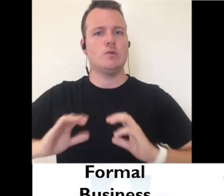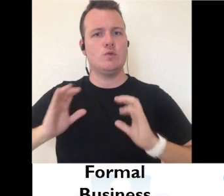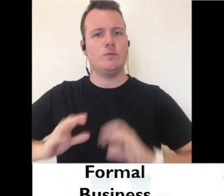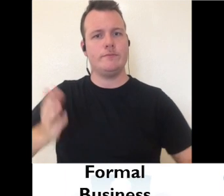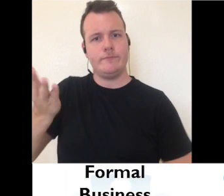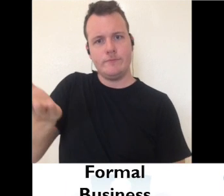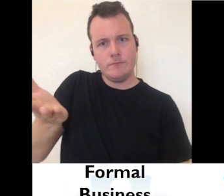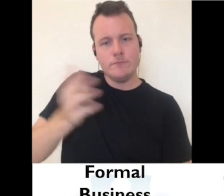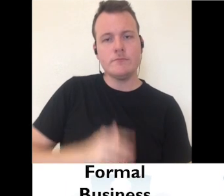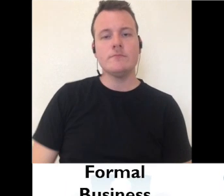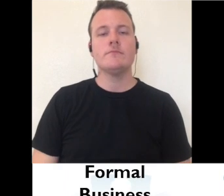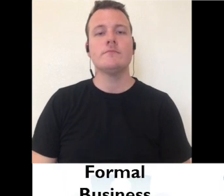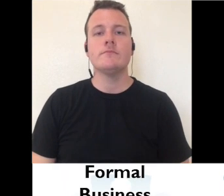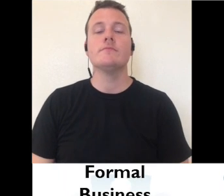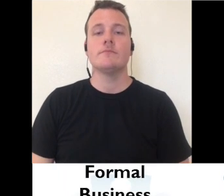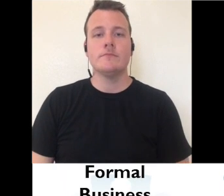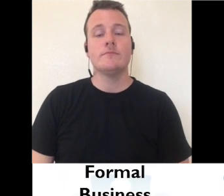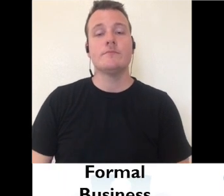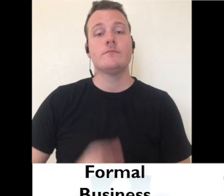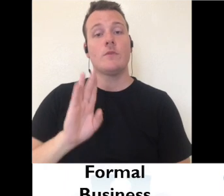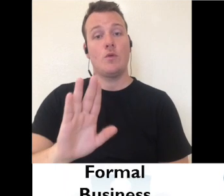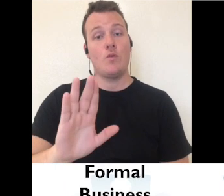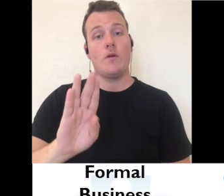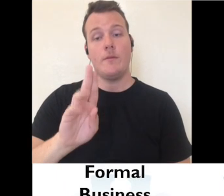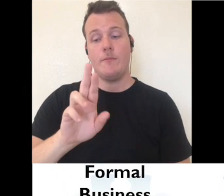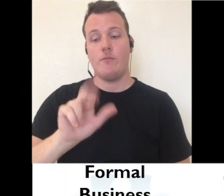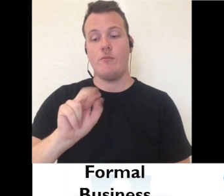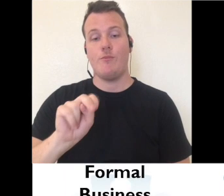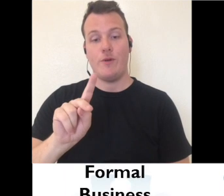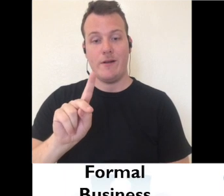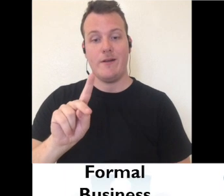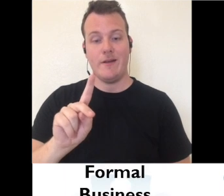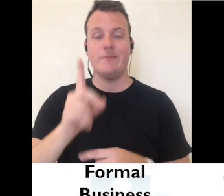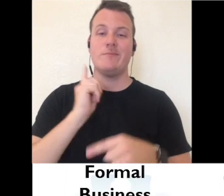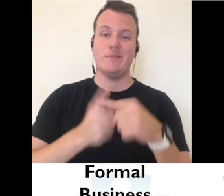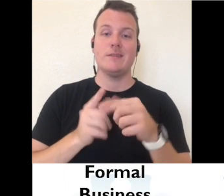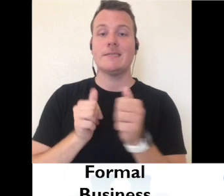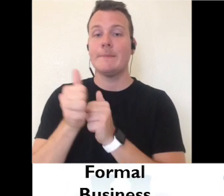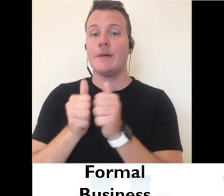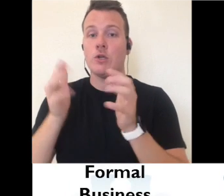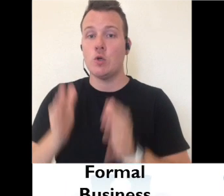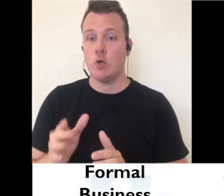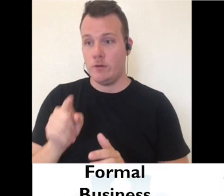brand then, our- and your competitors are everyone that's just like you. All AuDs